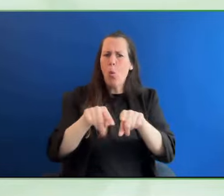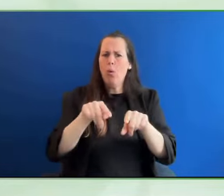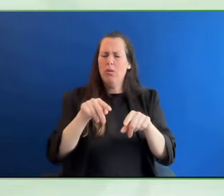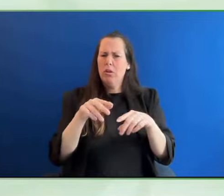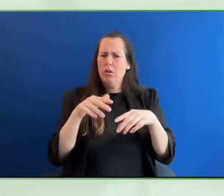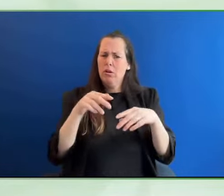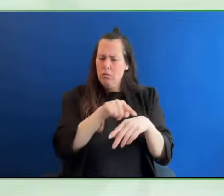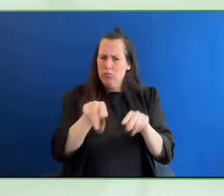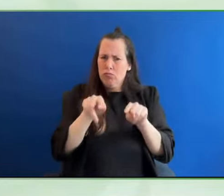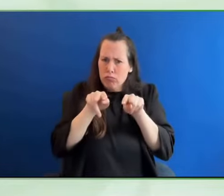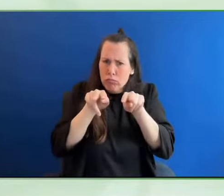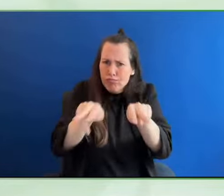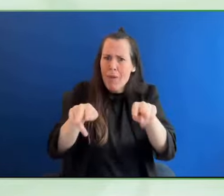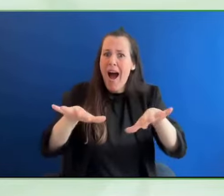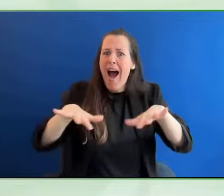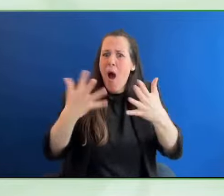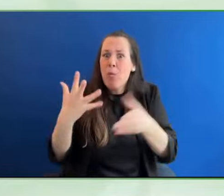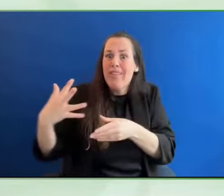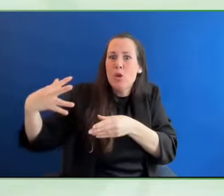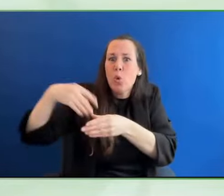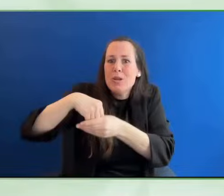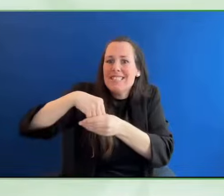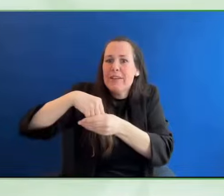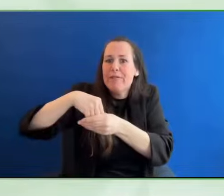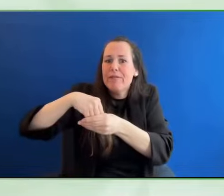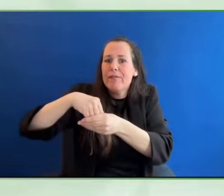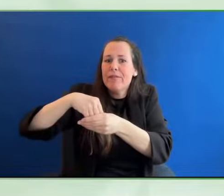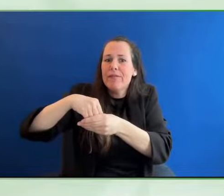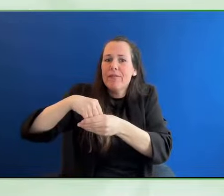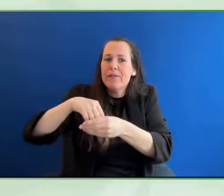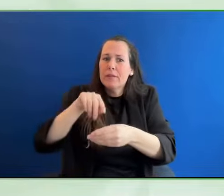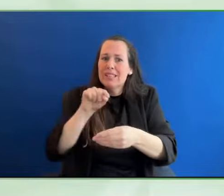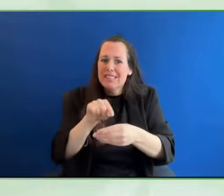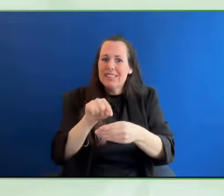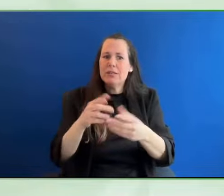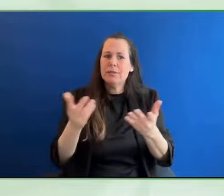entertaining and engaging for us? There are satellite groups all over.